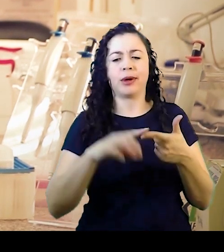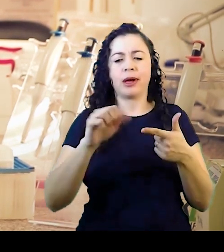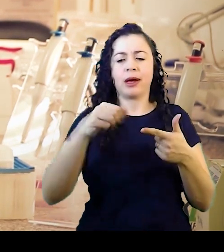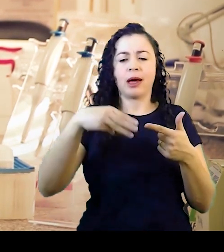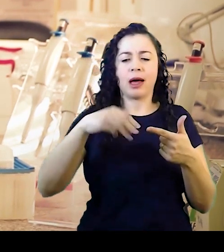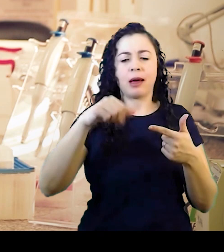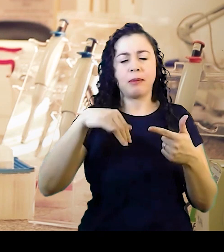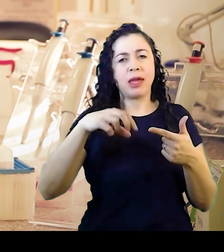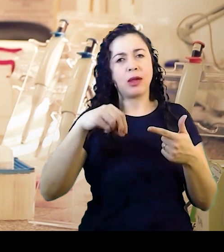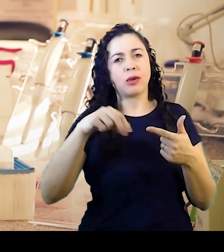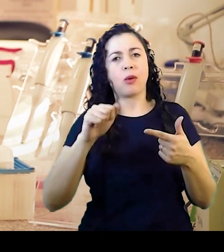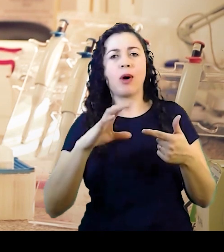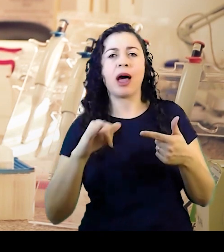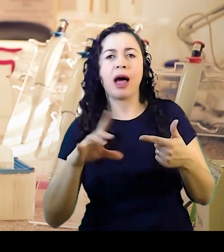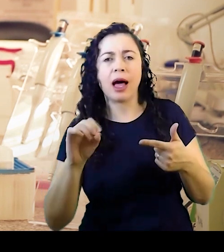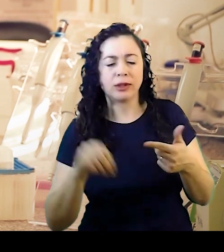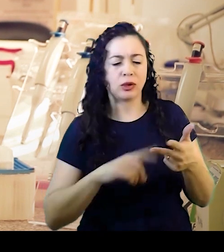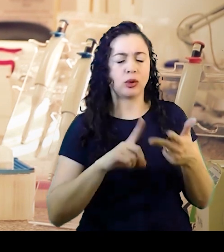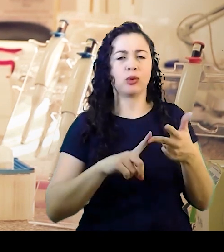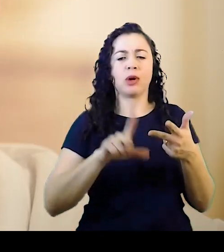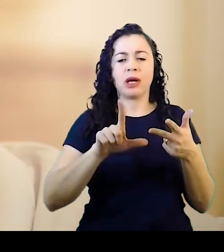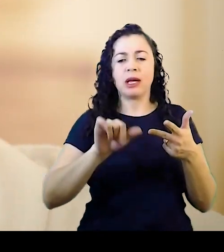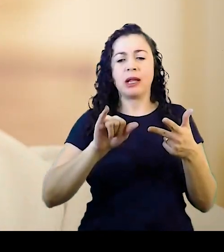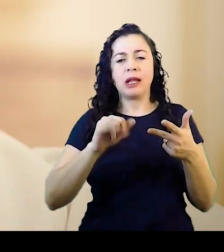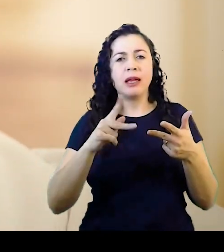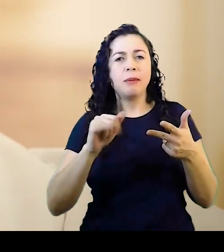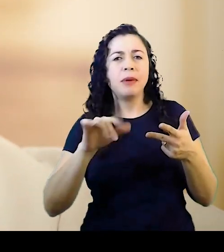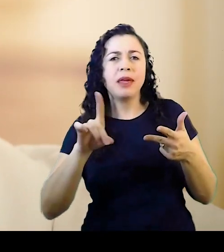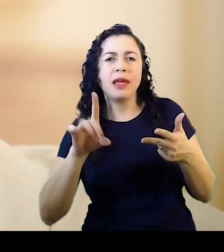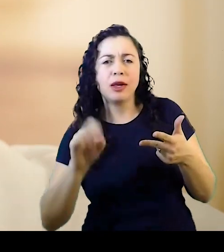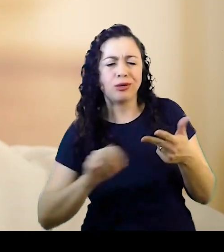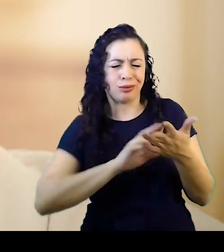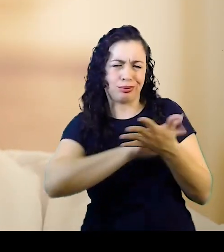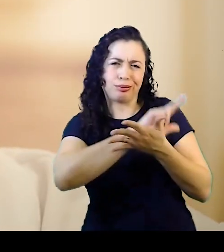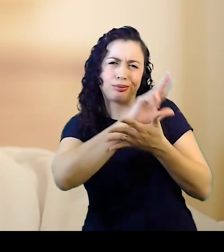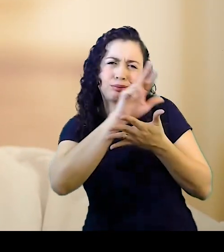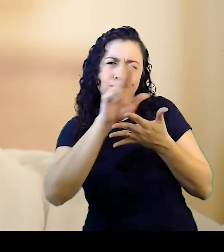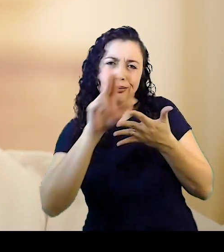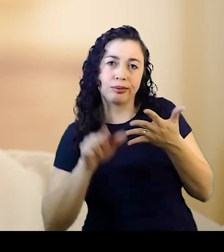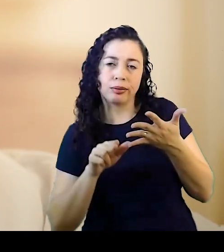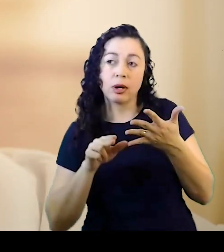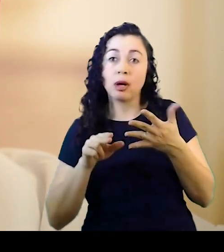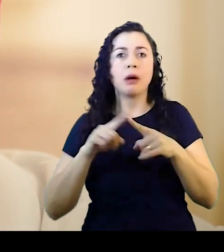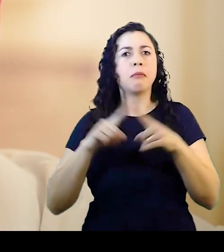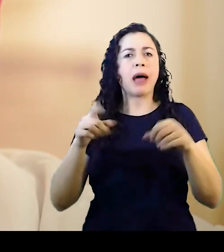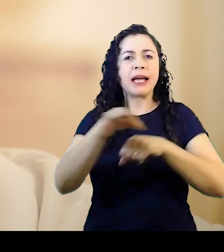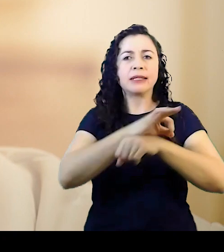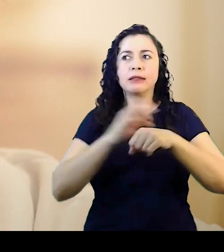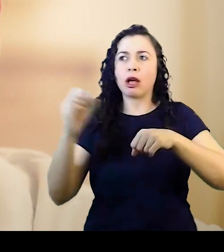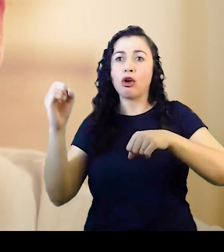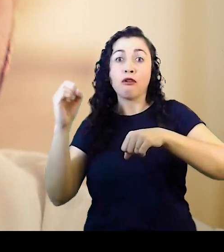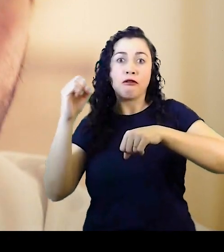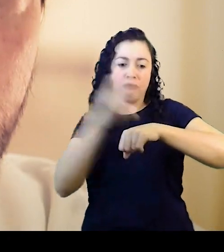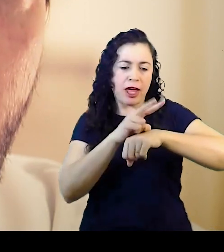of proteins, consume lipids, and the virus uses, when it infects a cell, it uses these